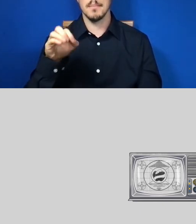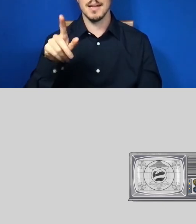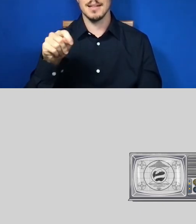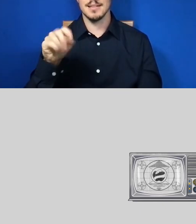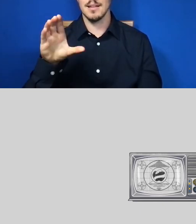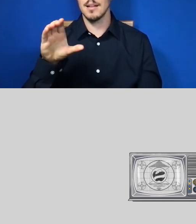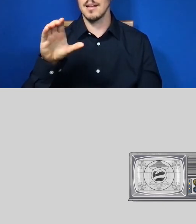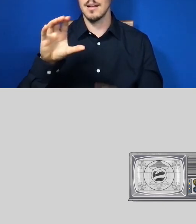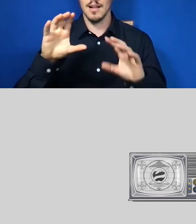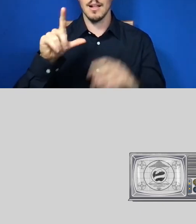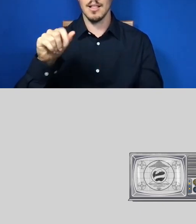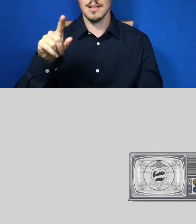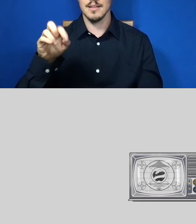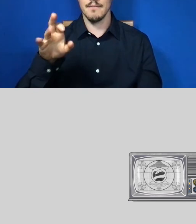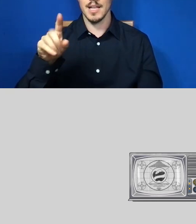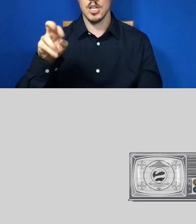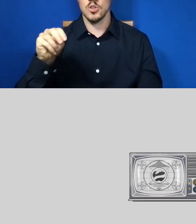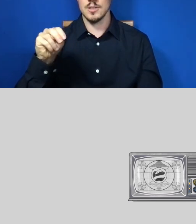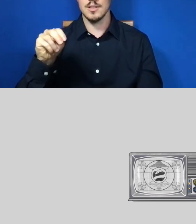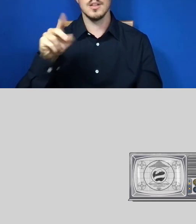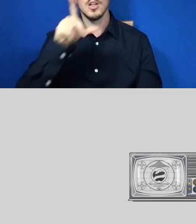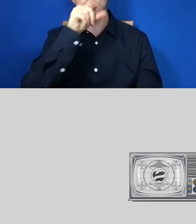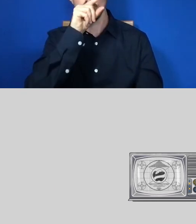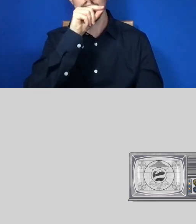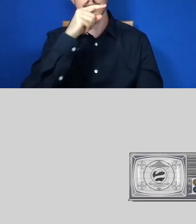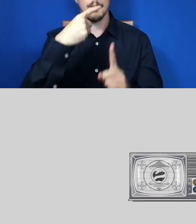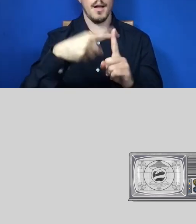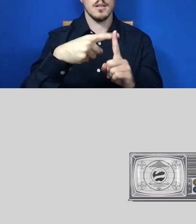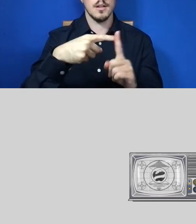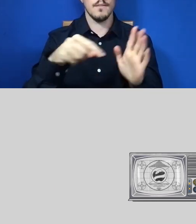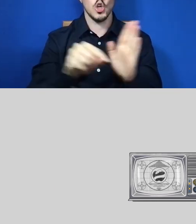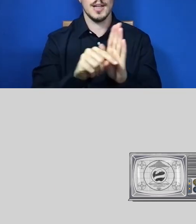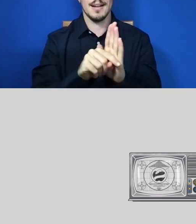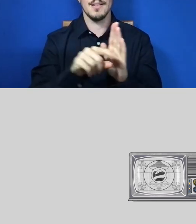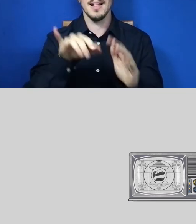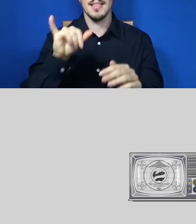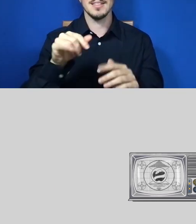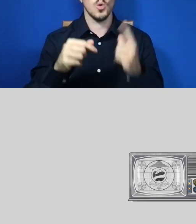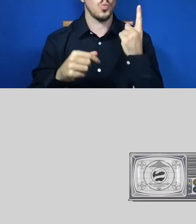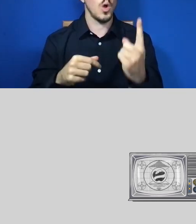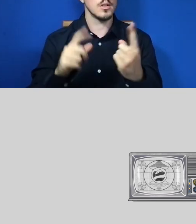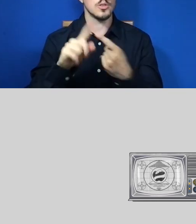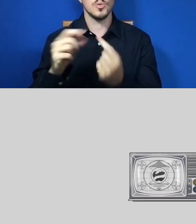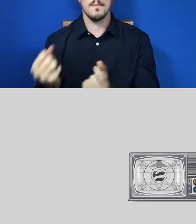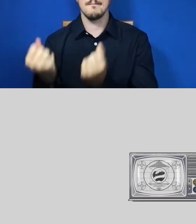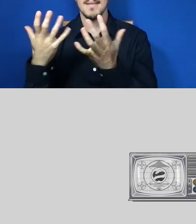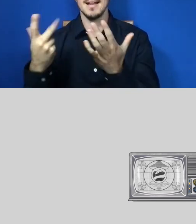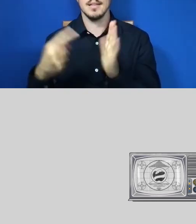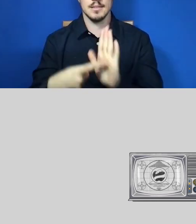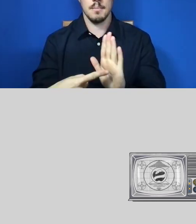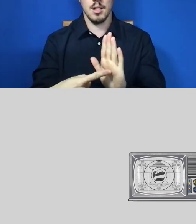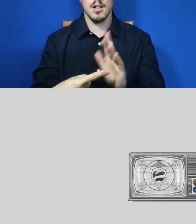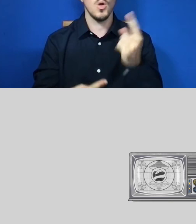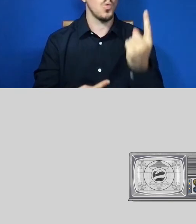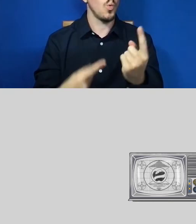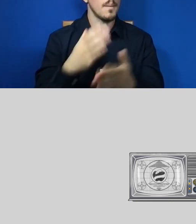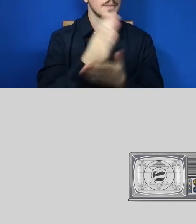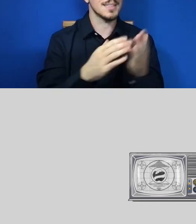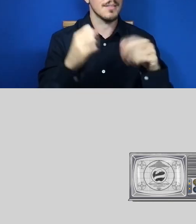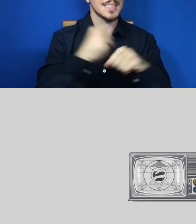For example, if a tweet on Twitter is positive or negative, this is a one-to-many example, as we have one piece of data